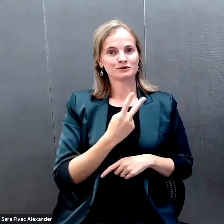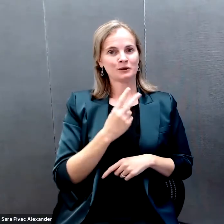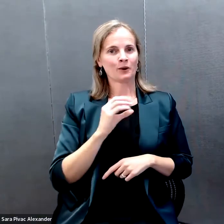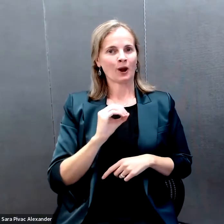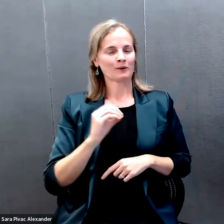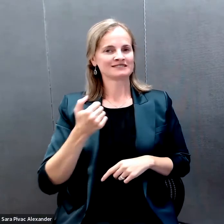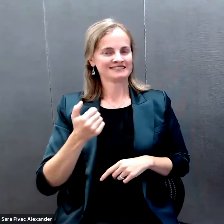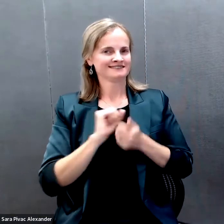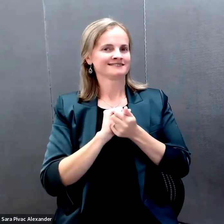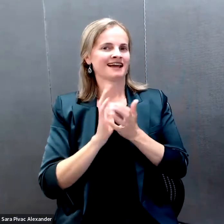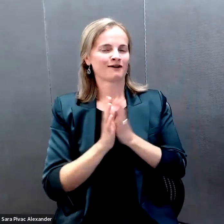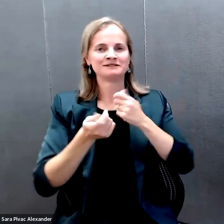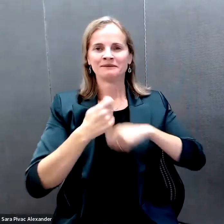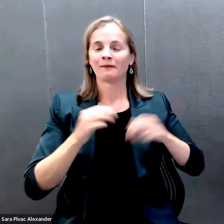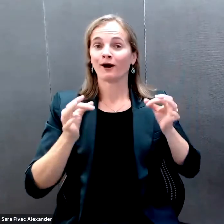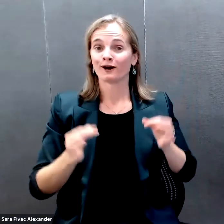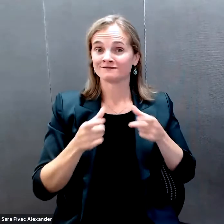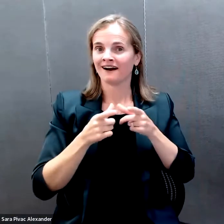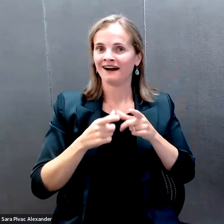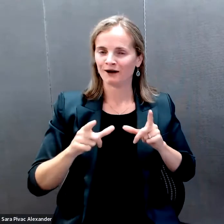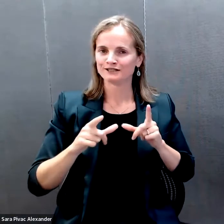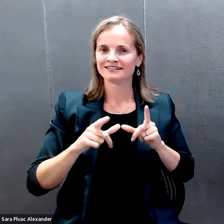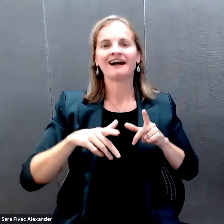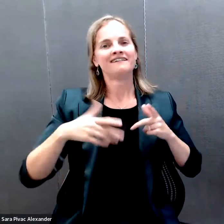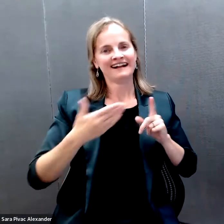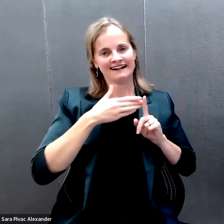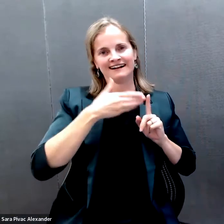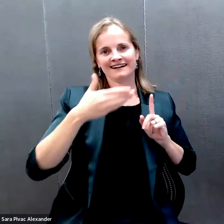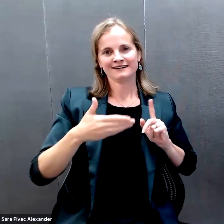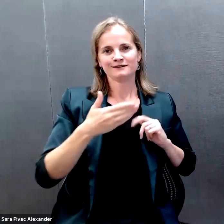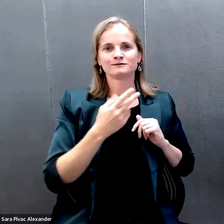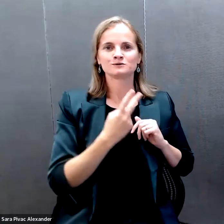and that was one year after New Zealand sign language became an official language